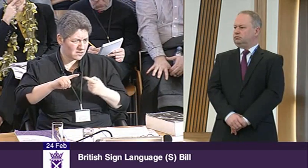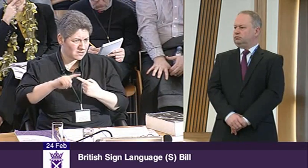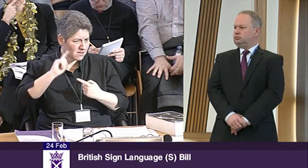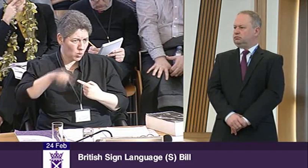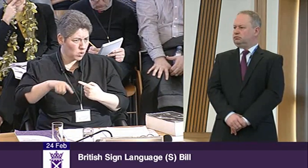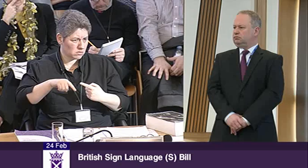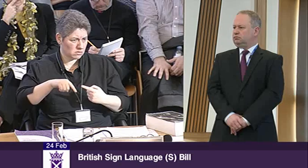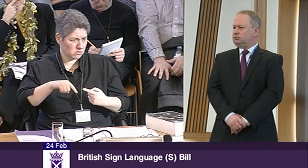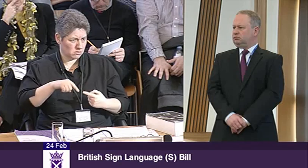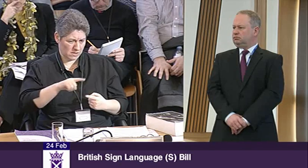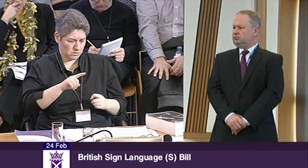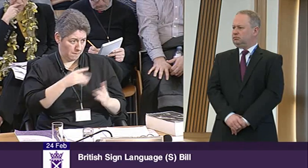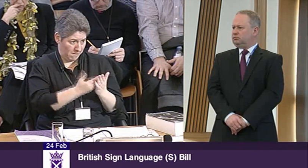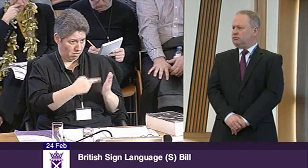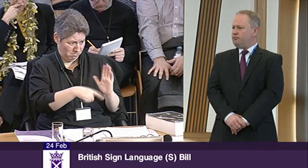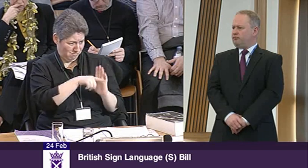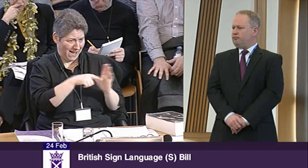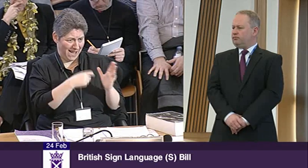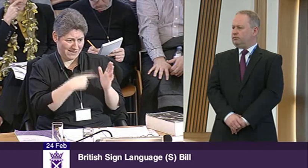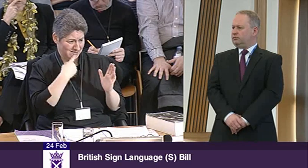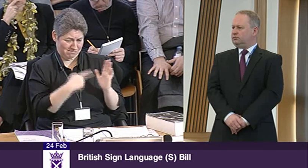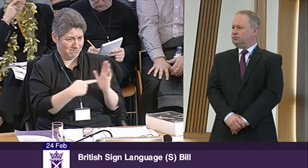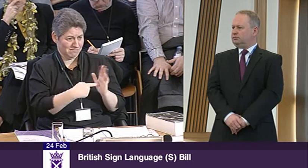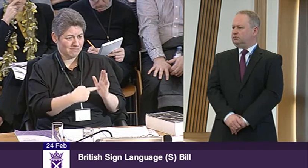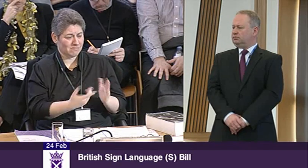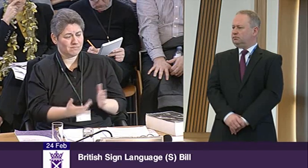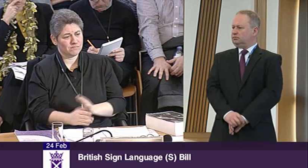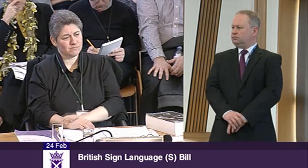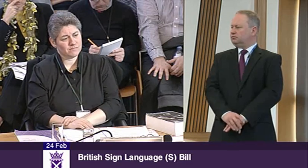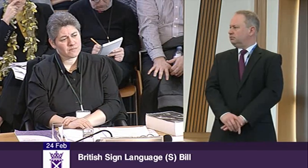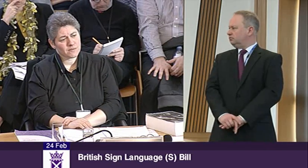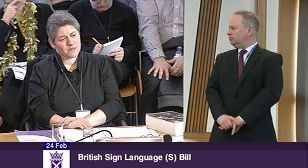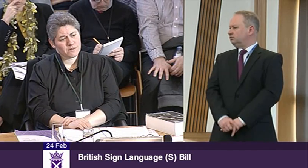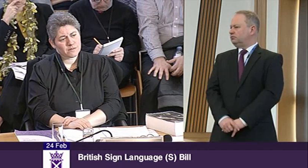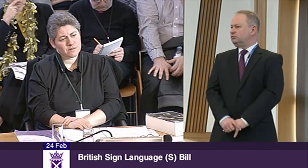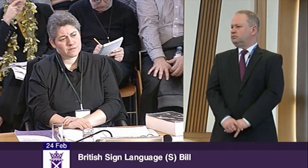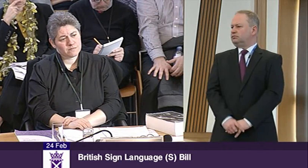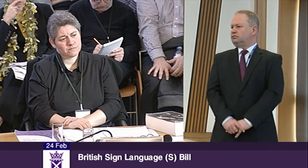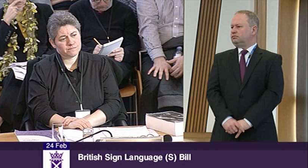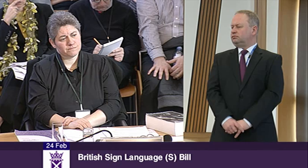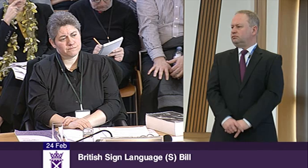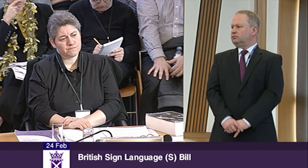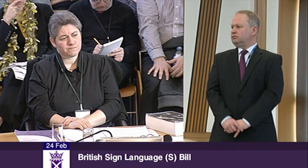The key is to be supportive in the first few instances. Ultimately, sanctions will be limited,